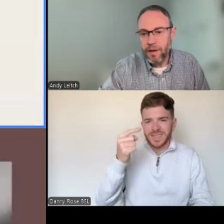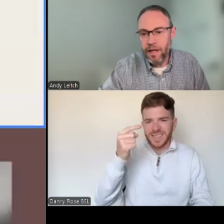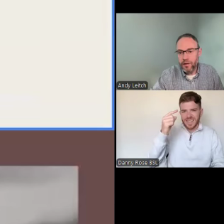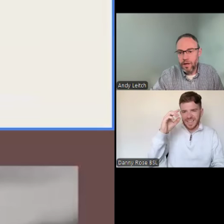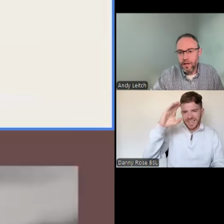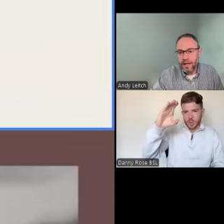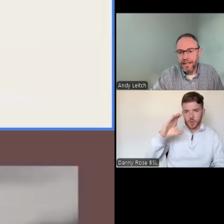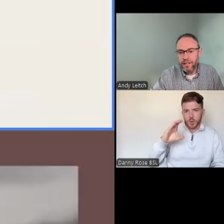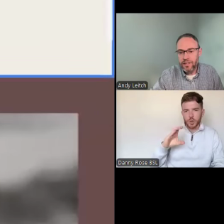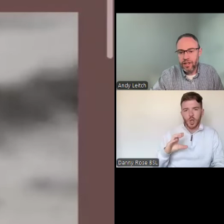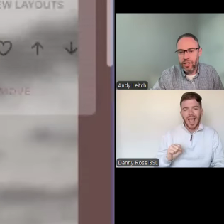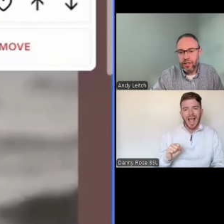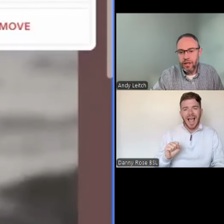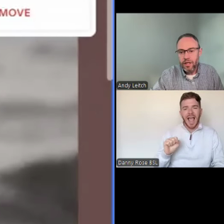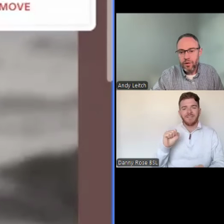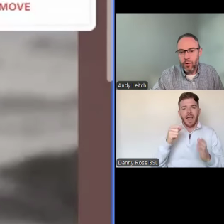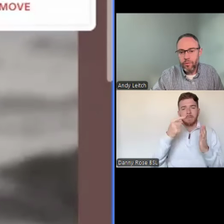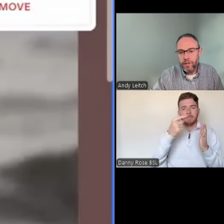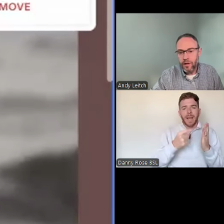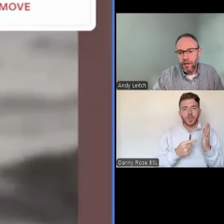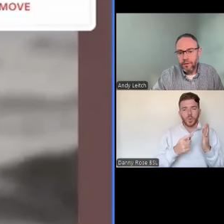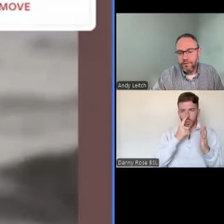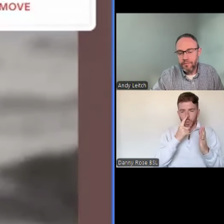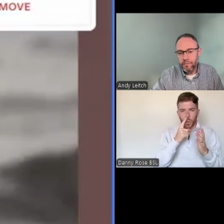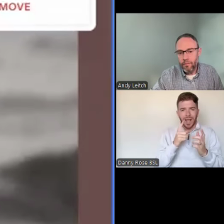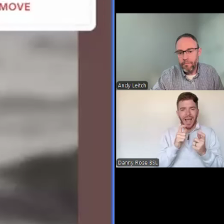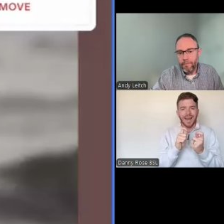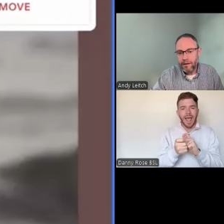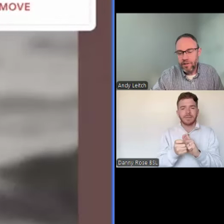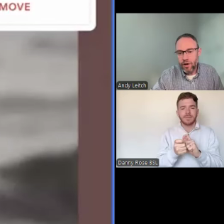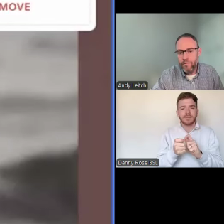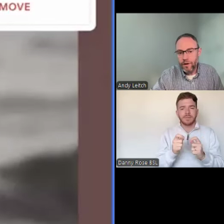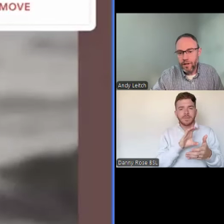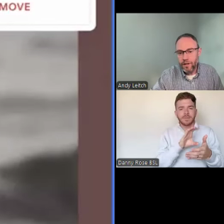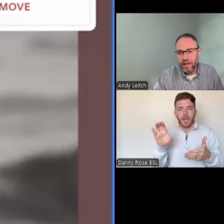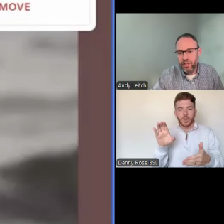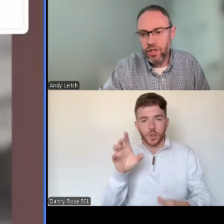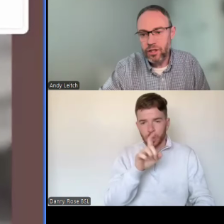menu where you can edit the section. All I'm doing is, I've got my mouse over this section.